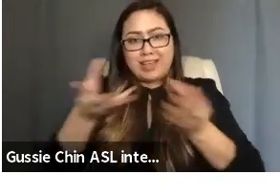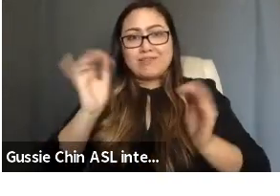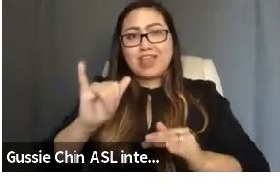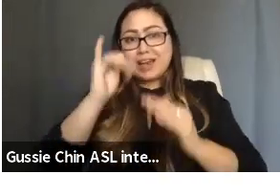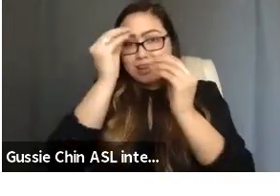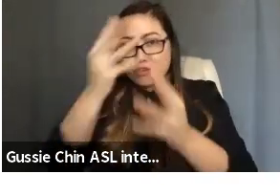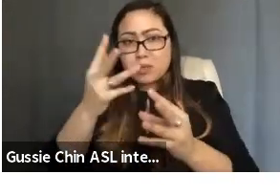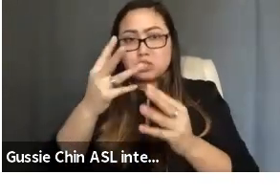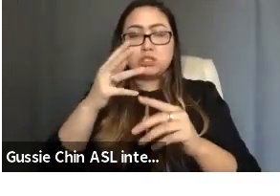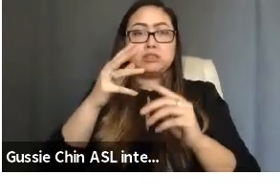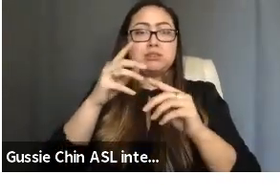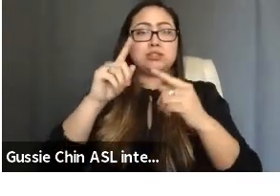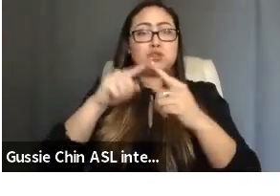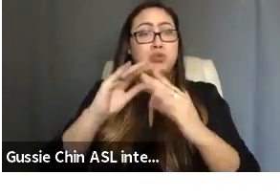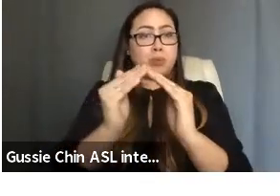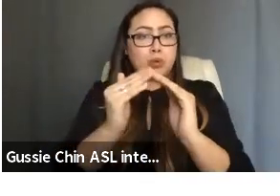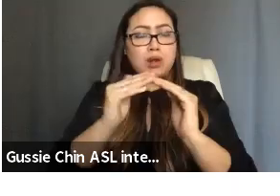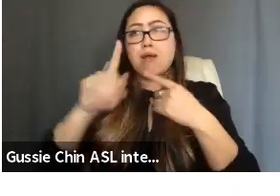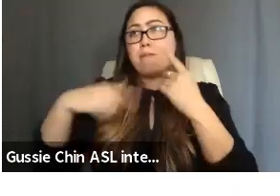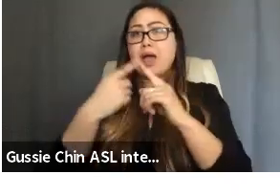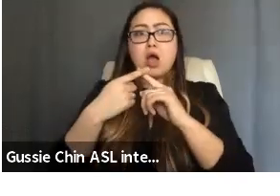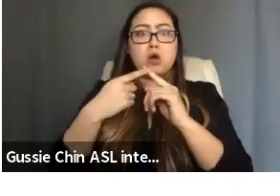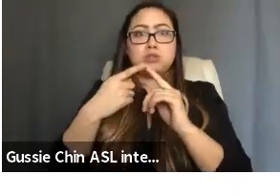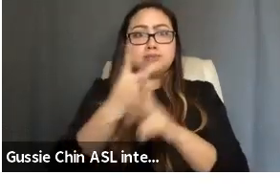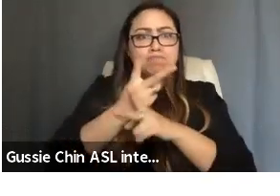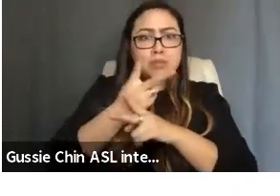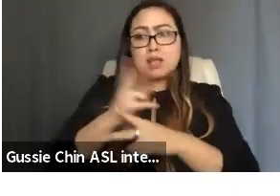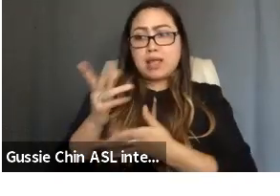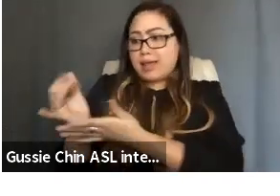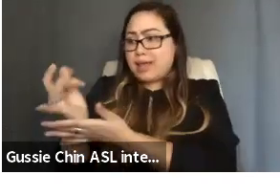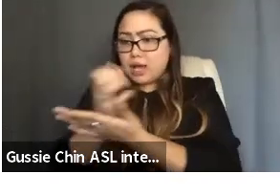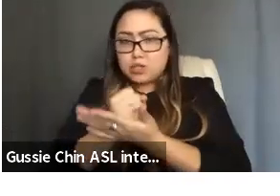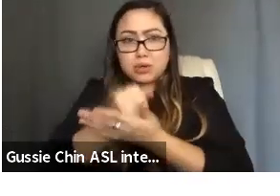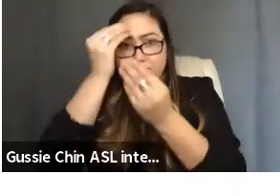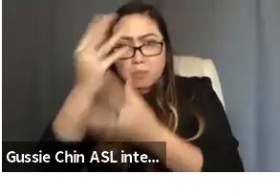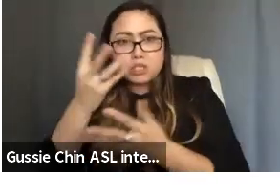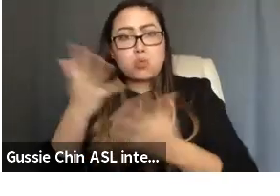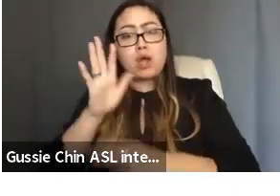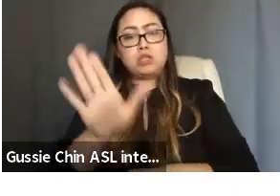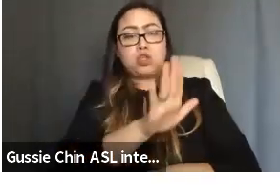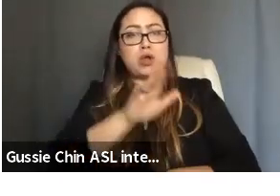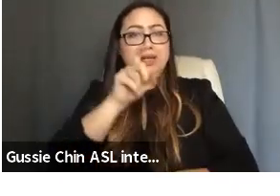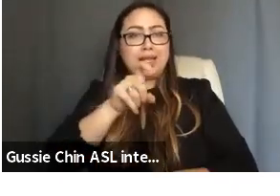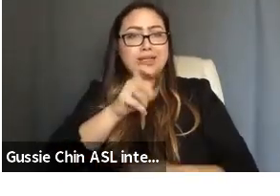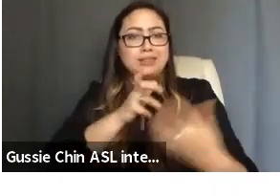health precautions and also gather information from the community on what their needs might be.